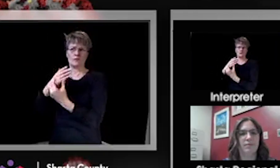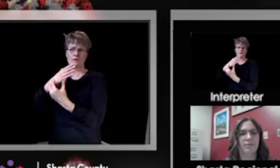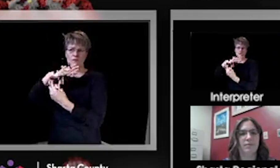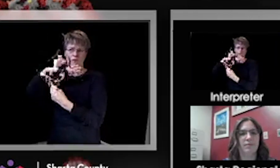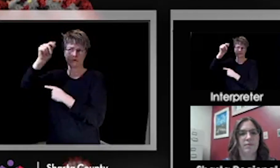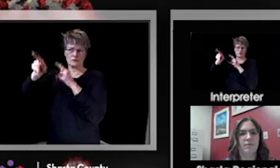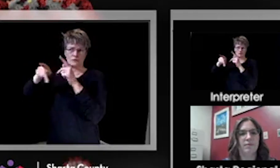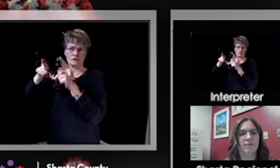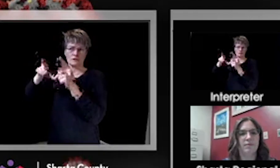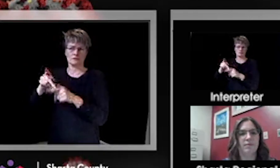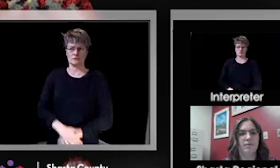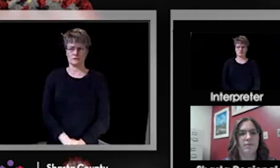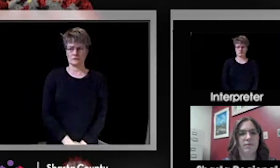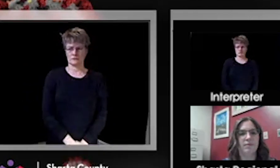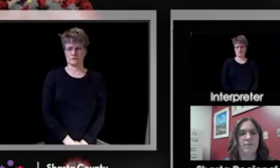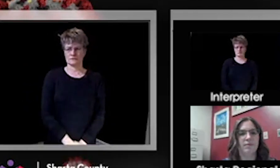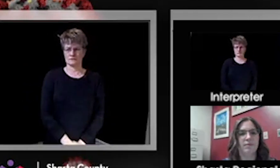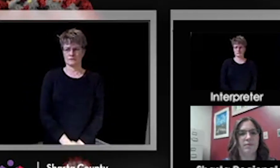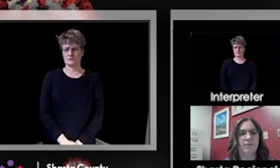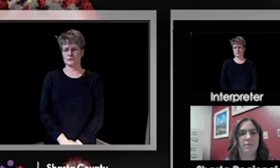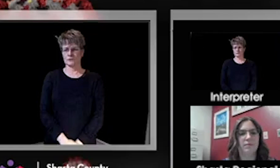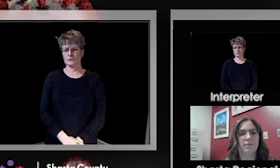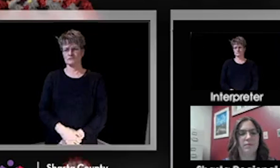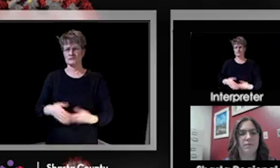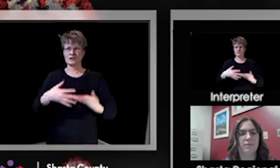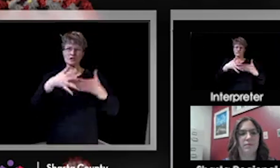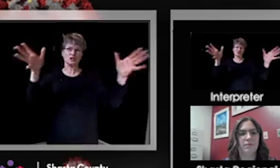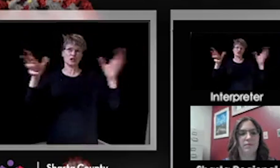we’ll have to see how the governor goes about it, but we want to make sure we’re